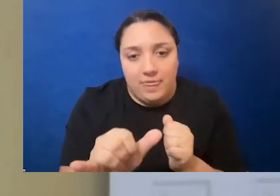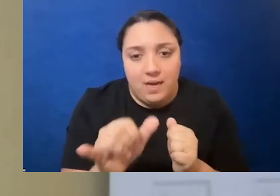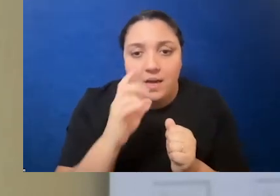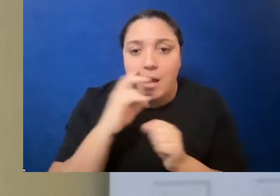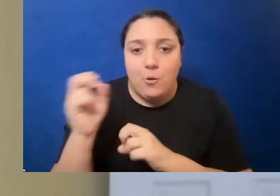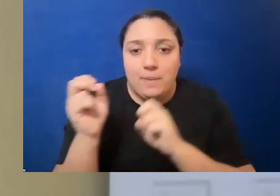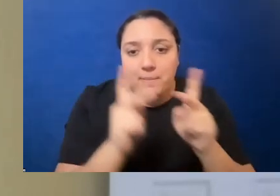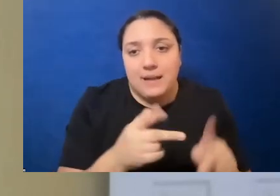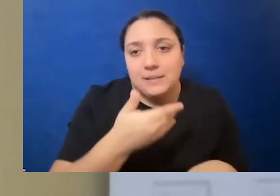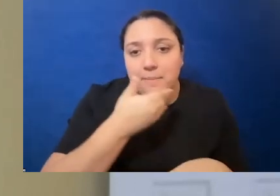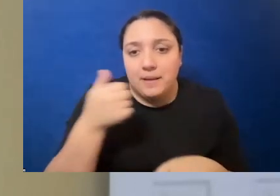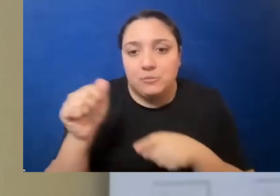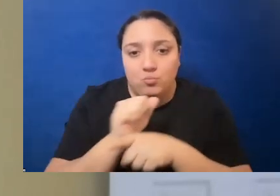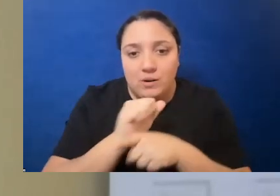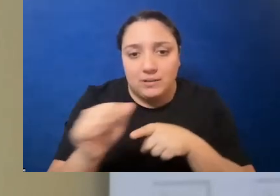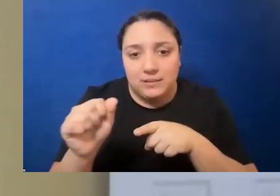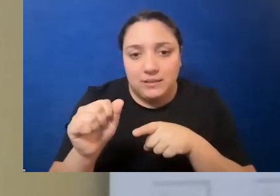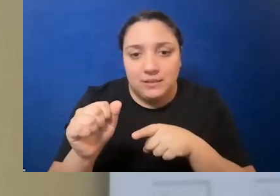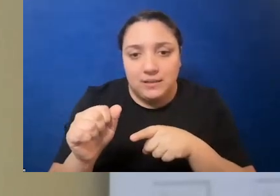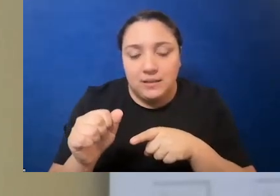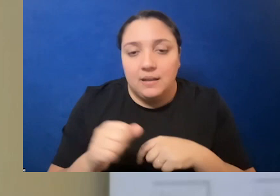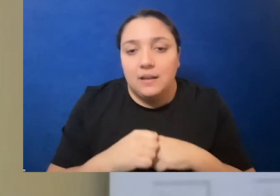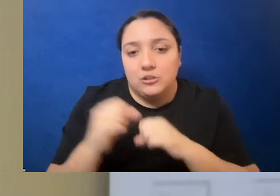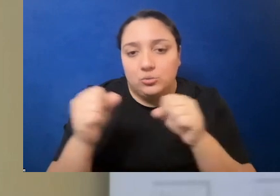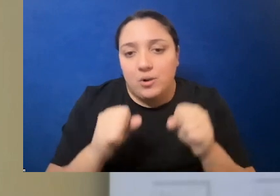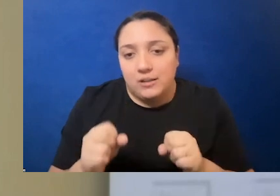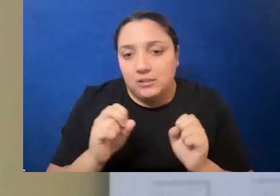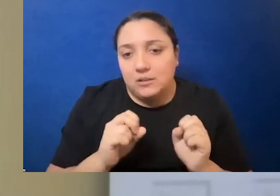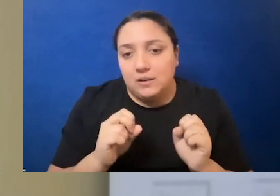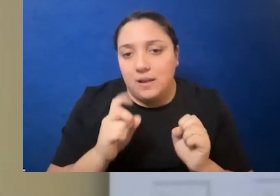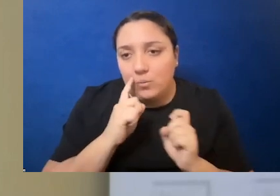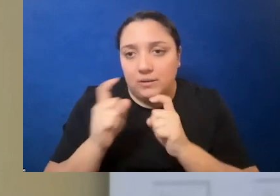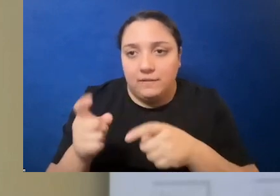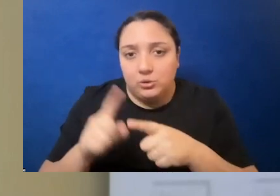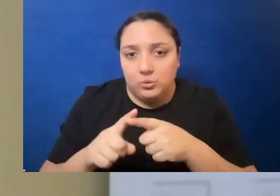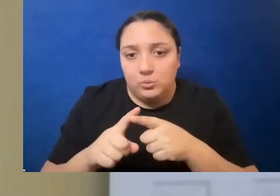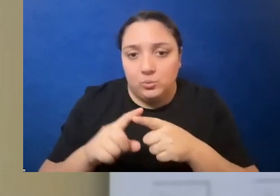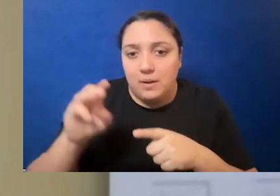WITH THAT BACK TO BEST PRACTICES AND STRATEGIES AND OVER TO MARION.